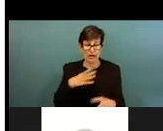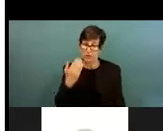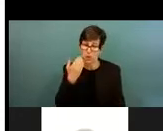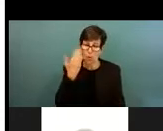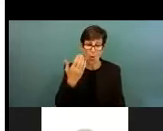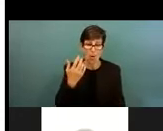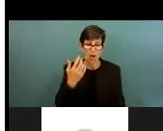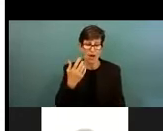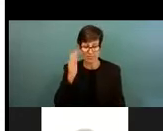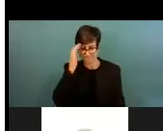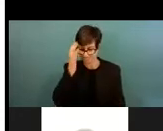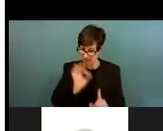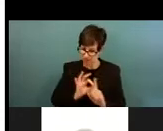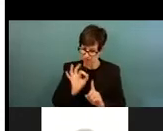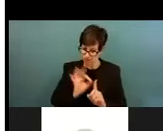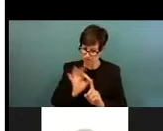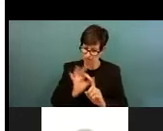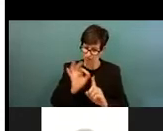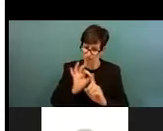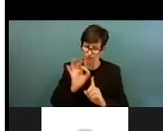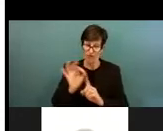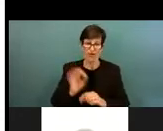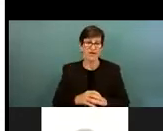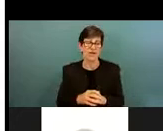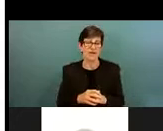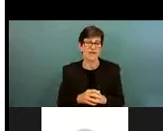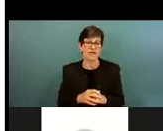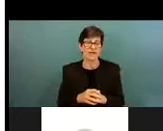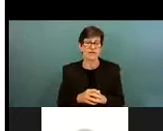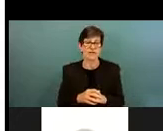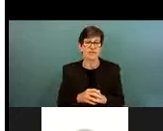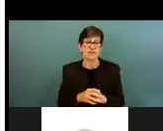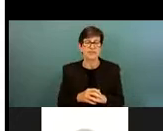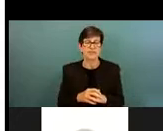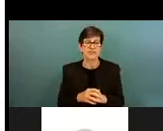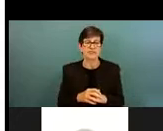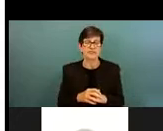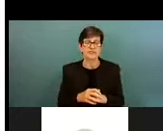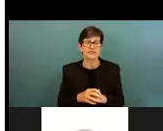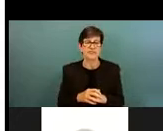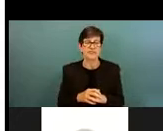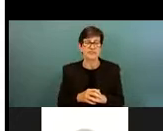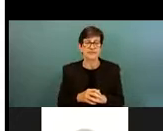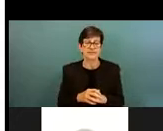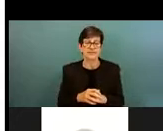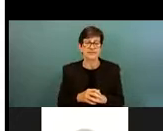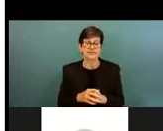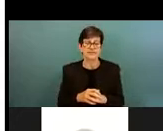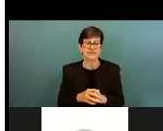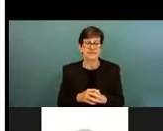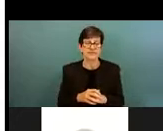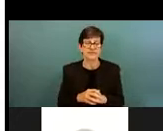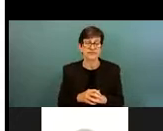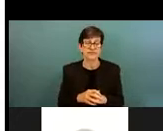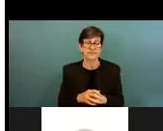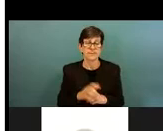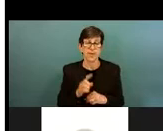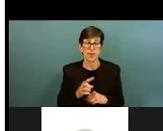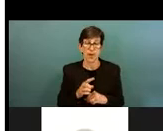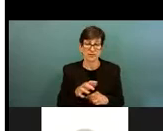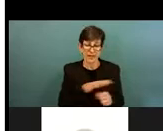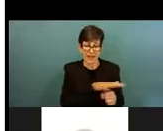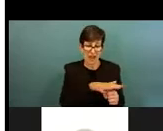on what we're doing. But we do think that these are critically important areas, especially